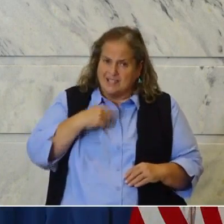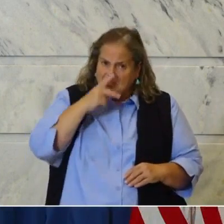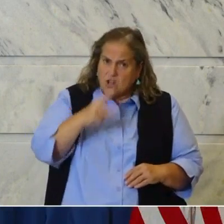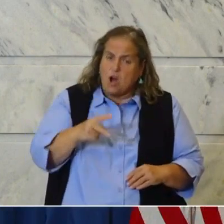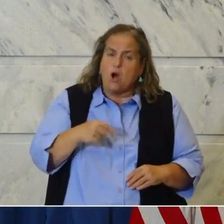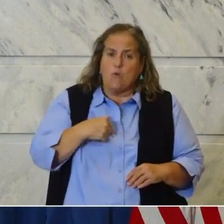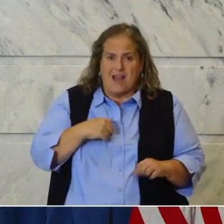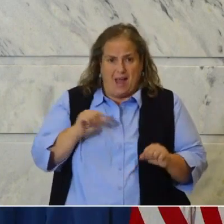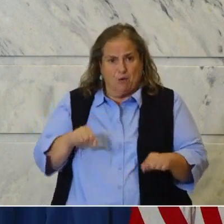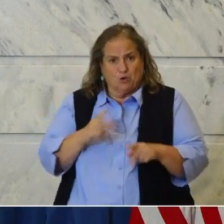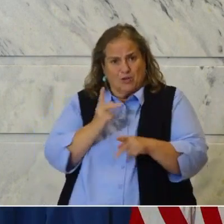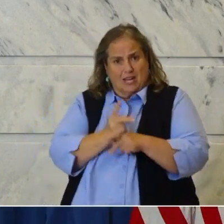a plateau before